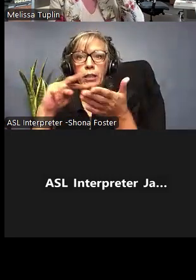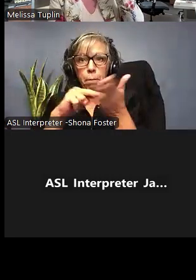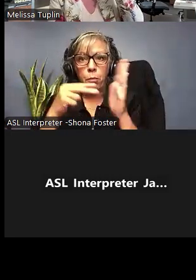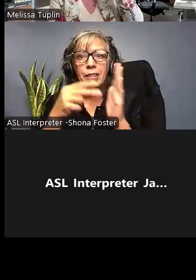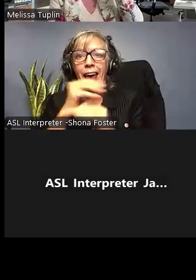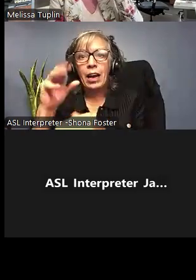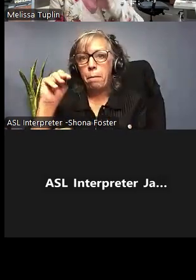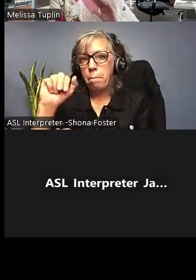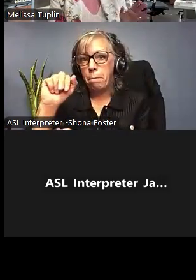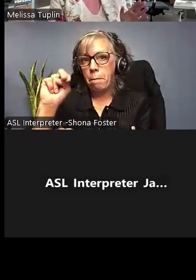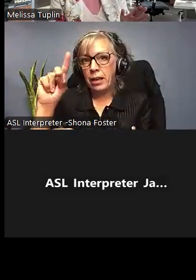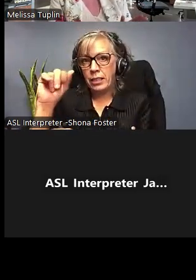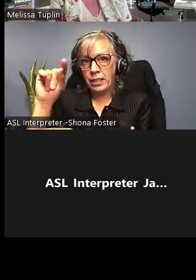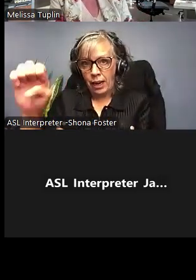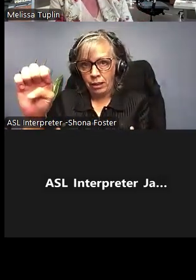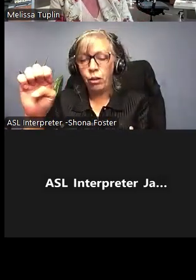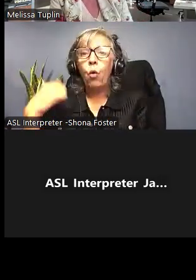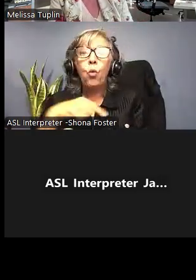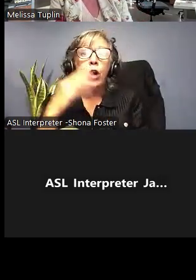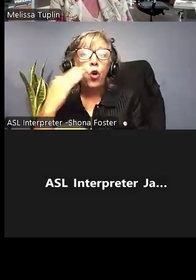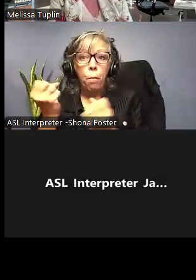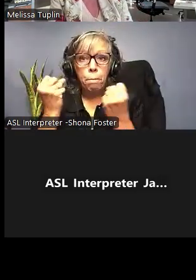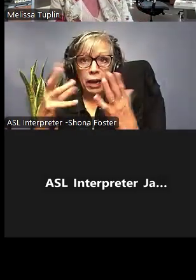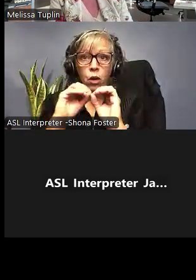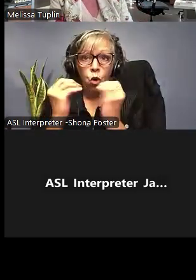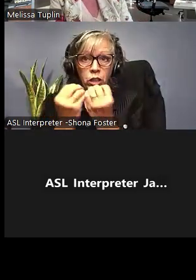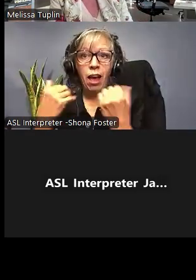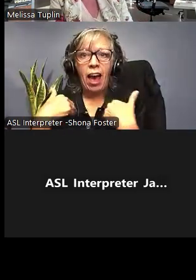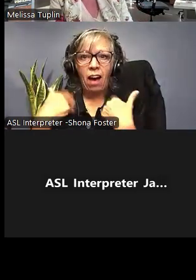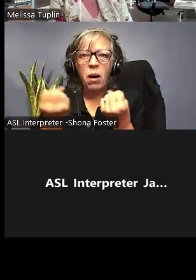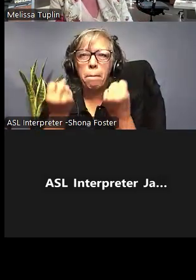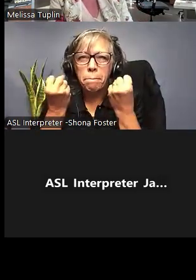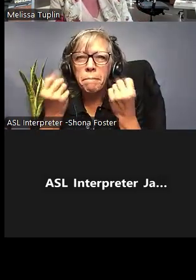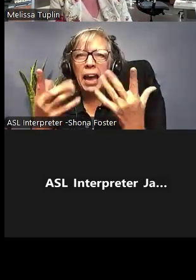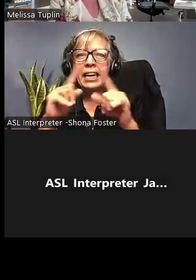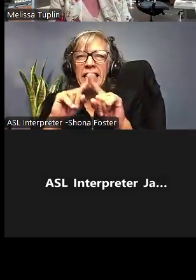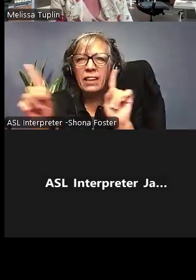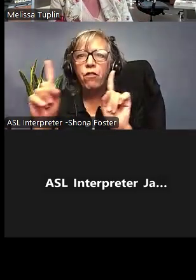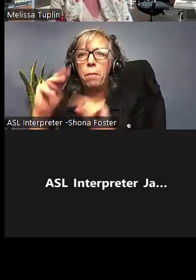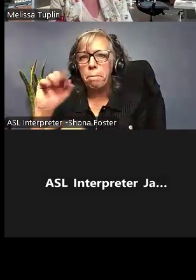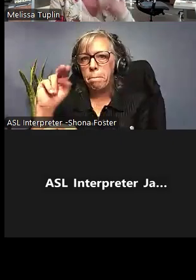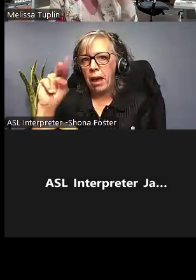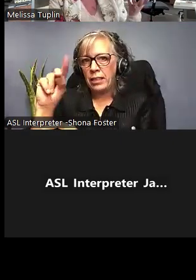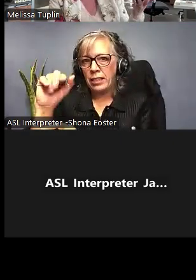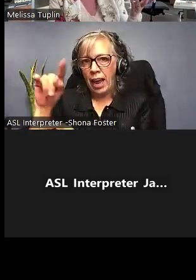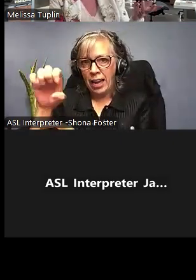know that many organizations have multifaceted mandates that might touch aspects of both the